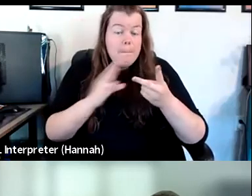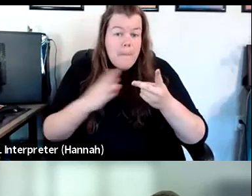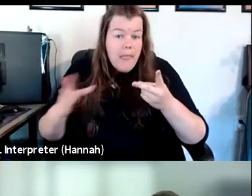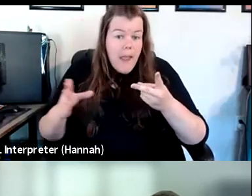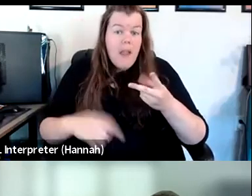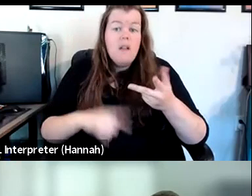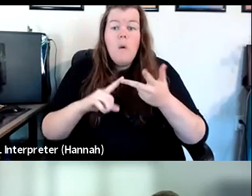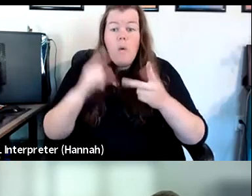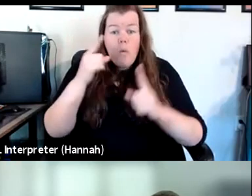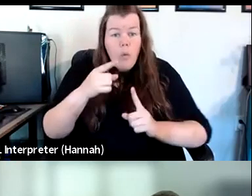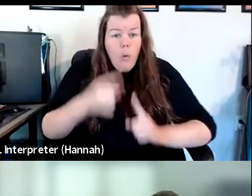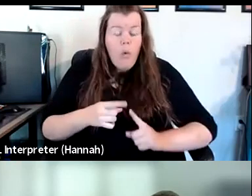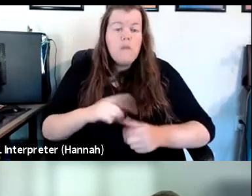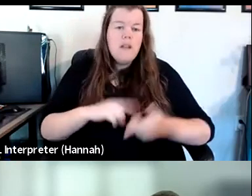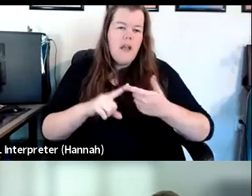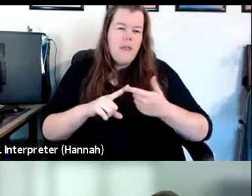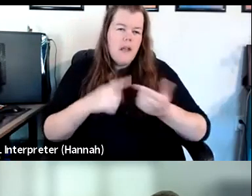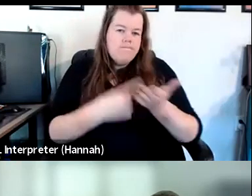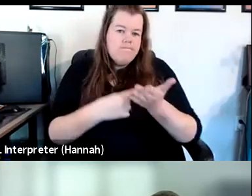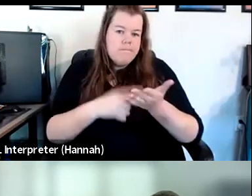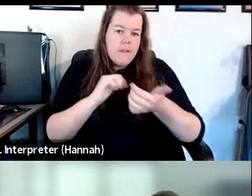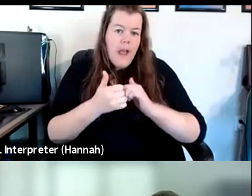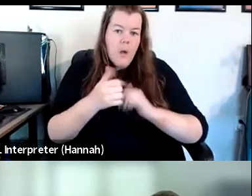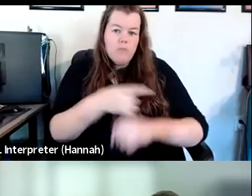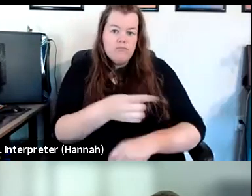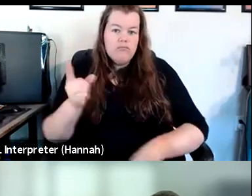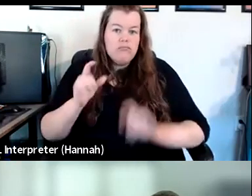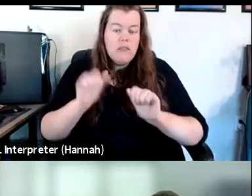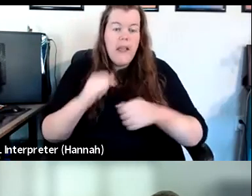and then we'll talk about how you can make a public comment. After that we'll open it up